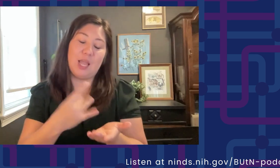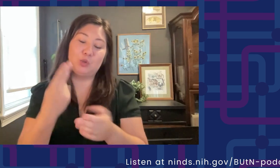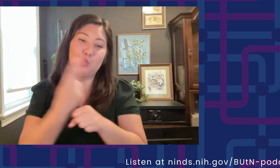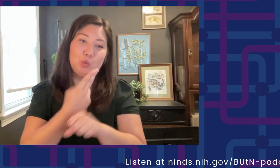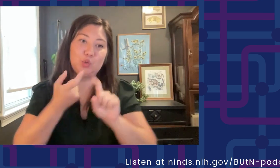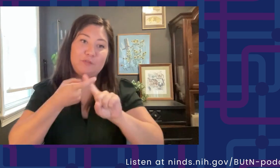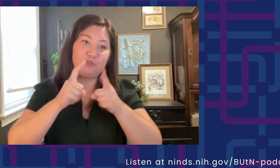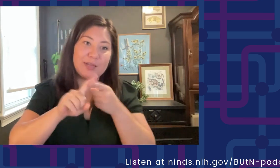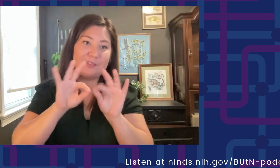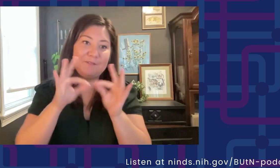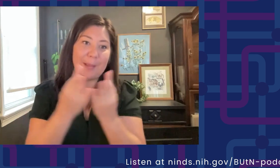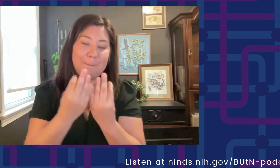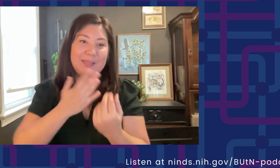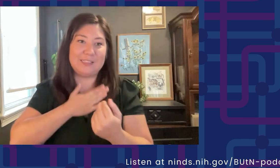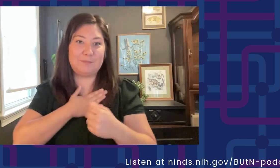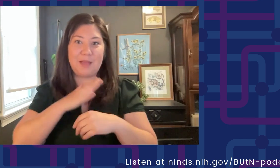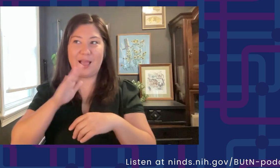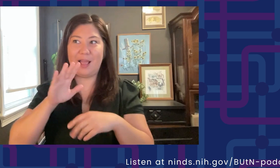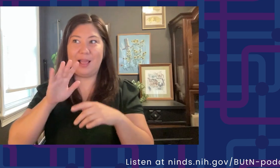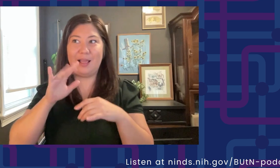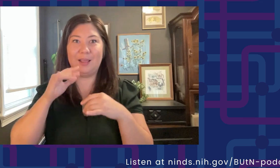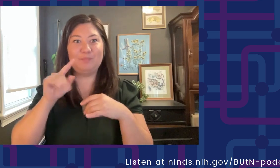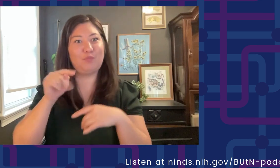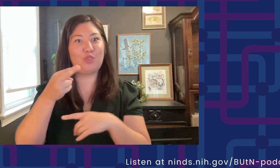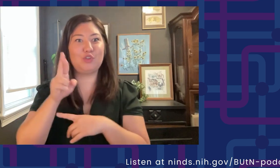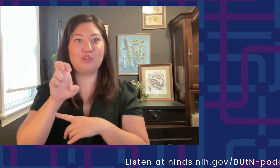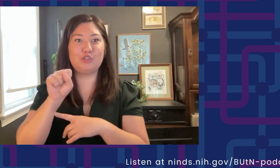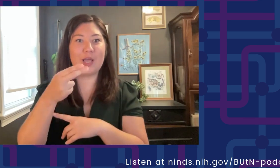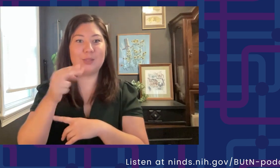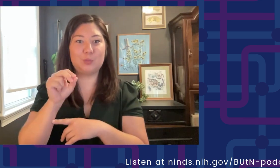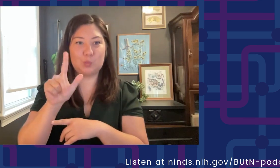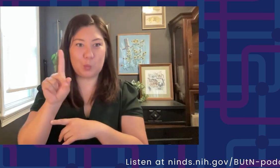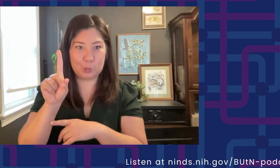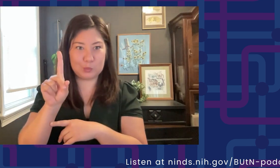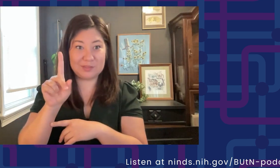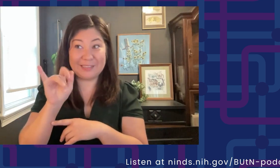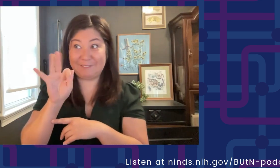And again, I like to use friends and family as my threshold.